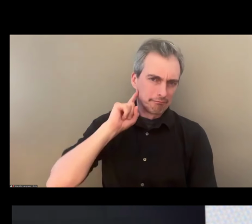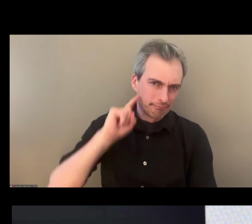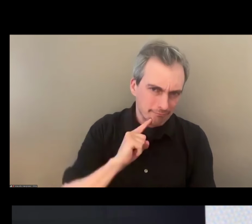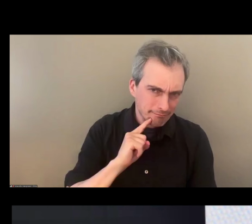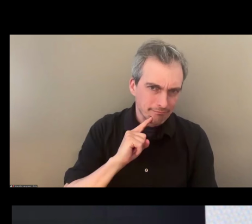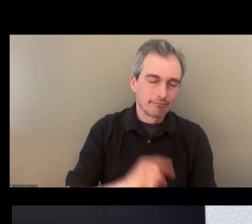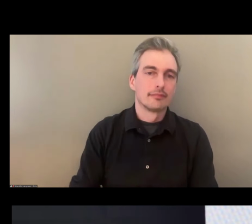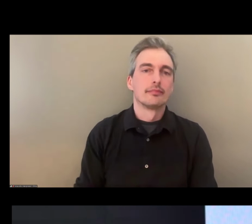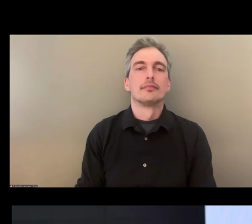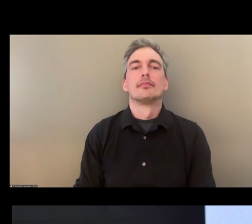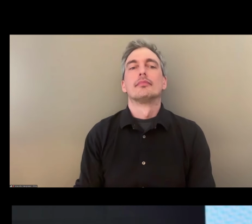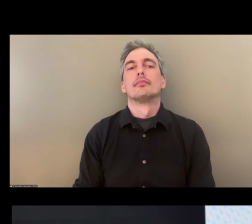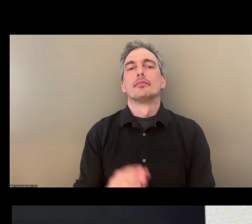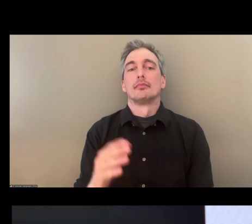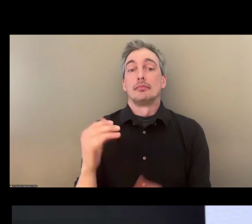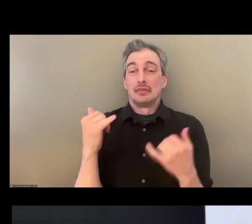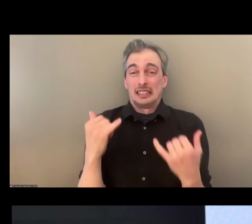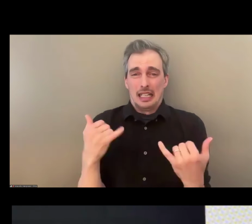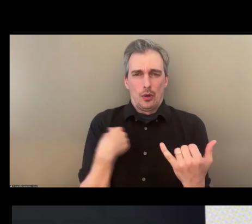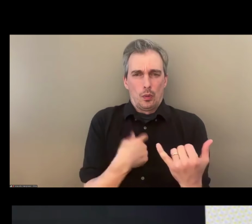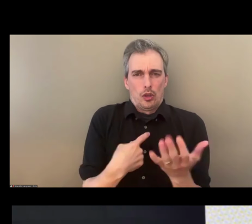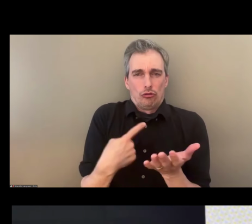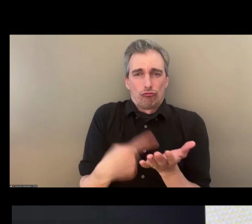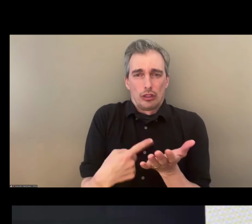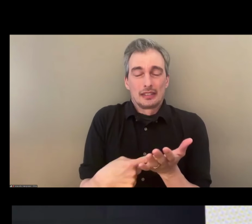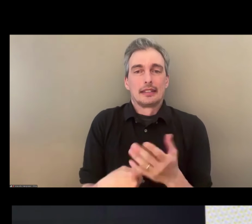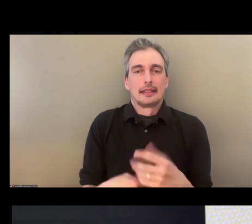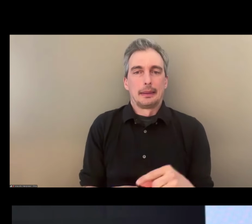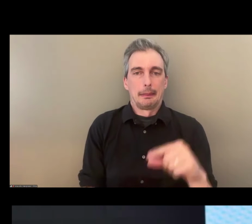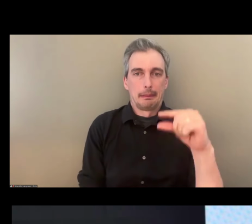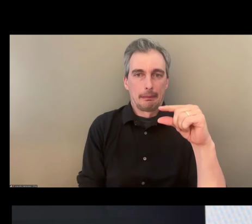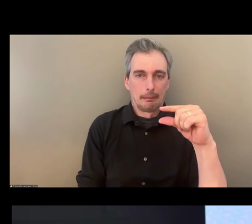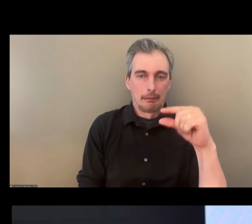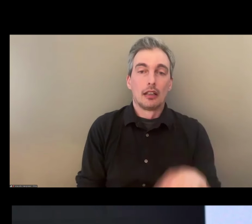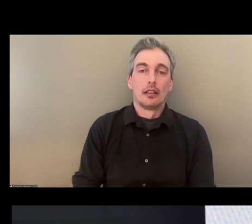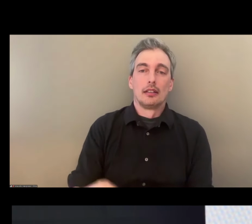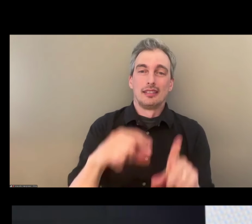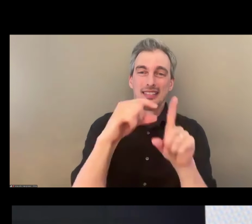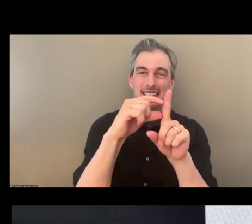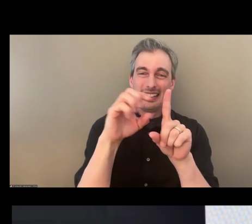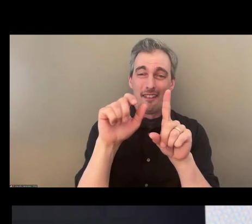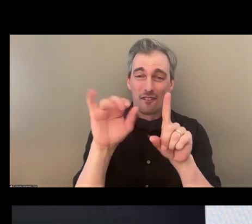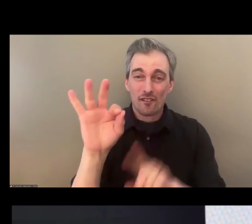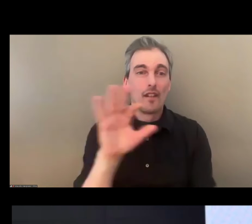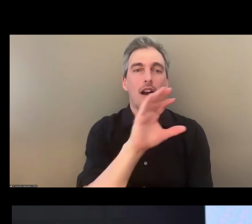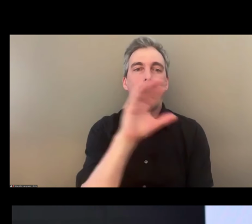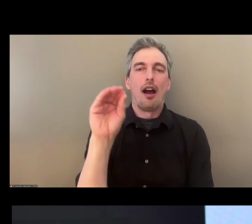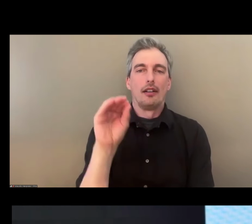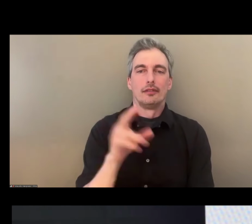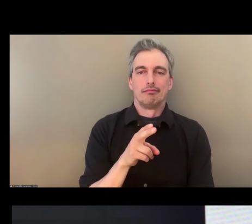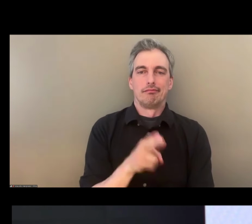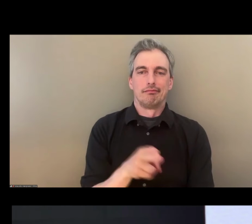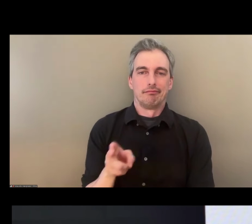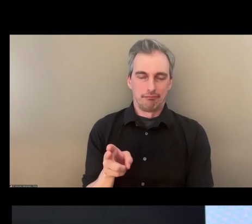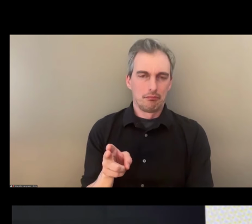hard of hearing individuals. So dHH with a lowercase d. But I also understand and respect that some